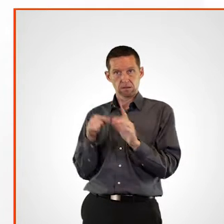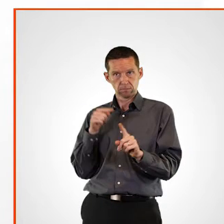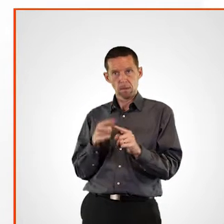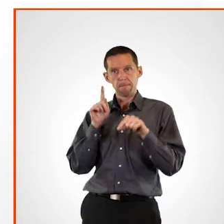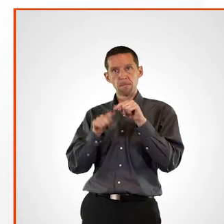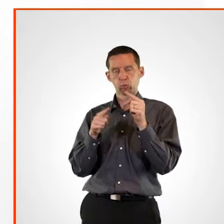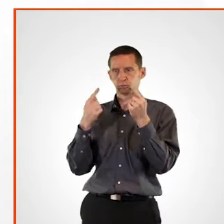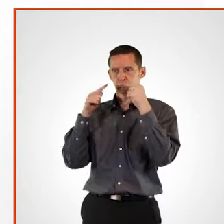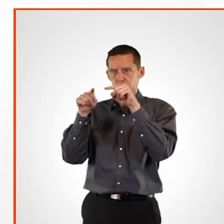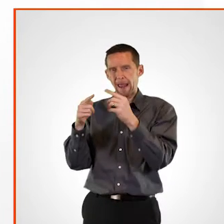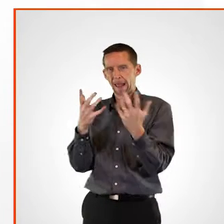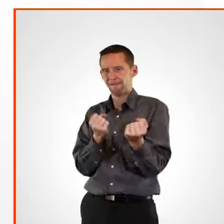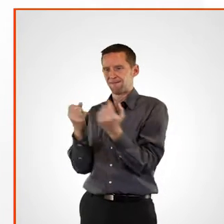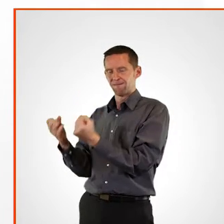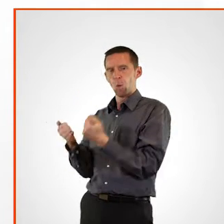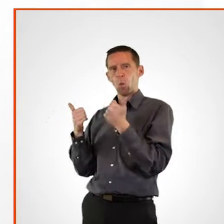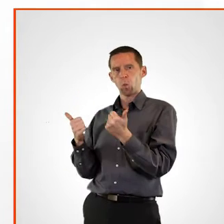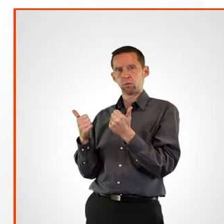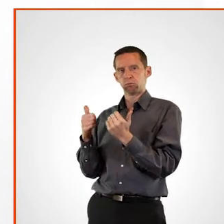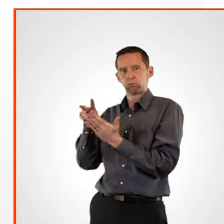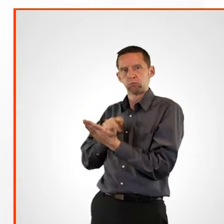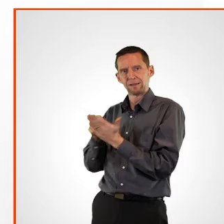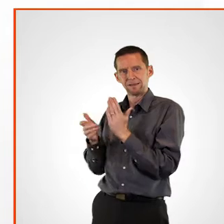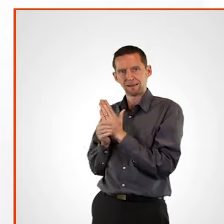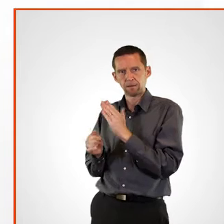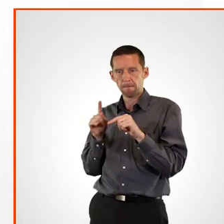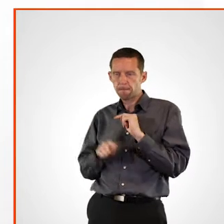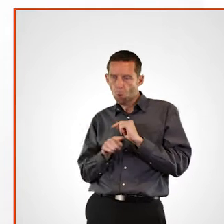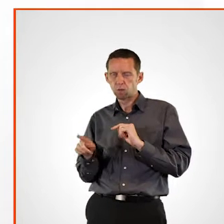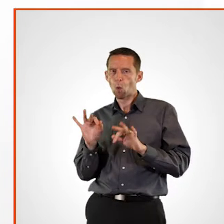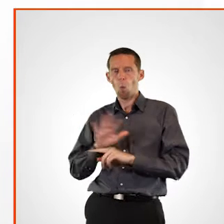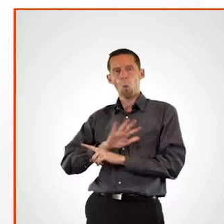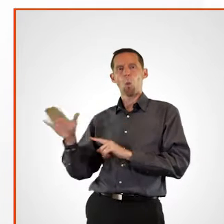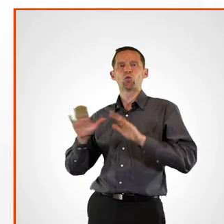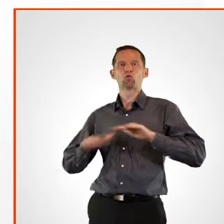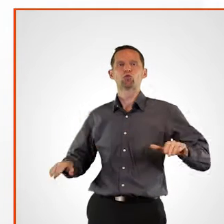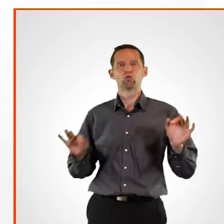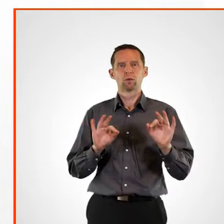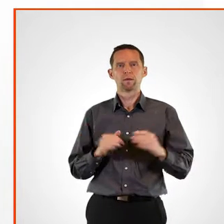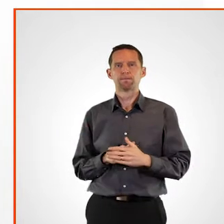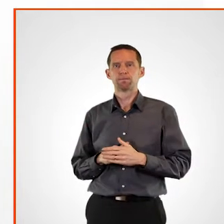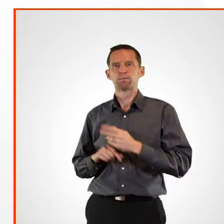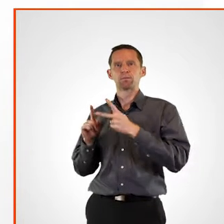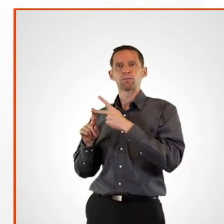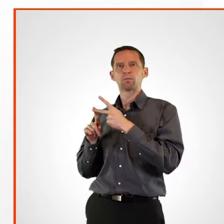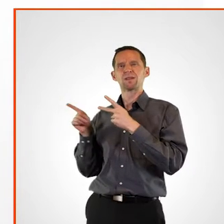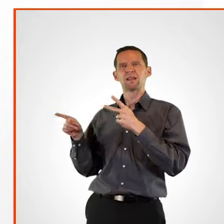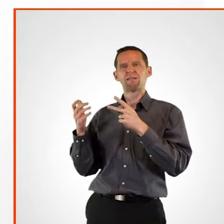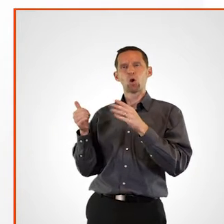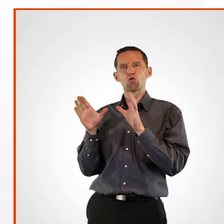align with good literacy skills in most but not all children. Here you're looking at the group data and not individual data,